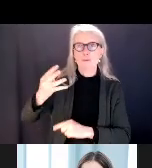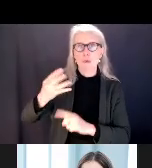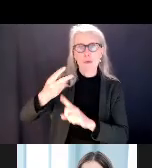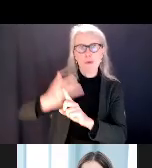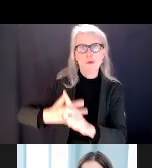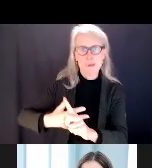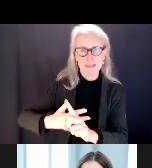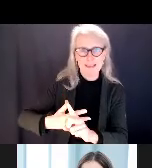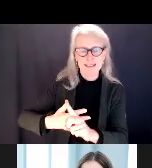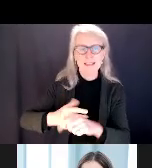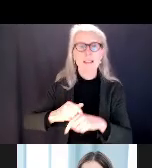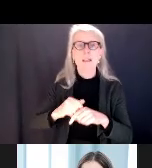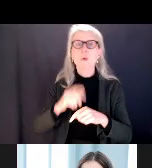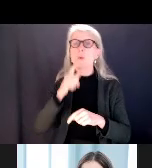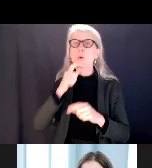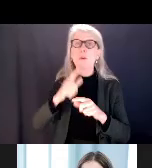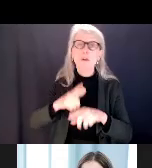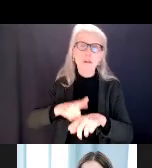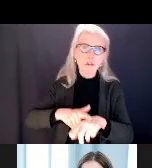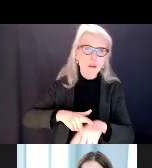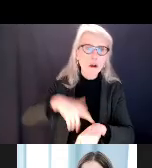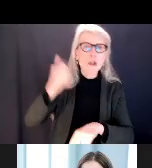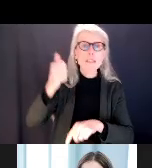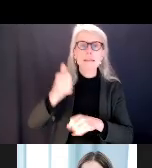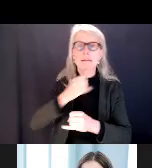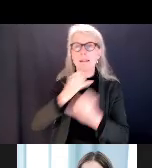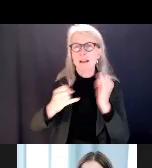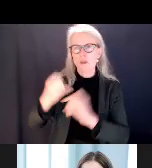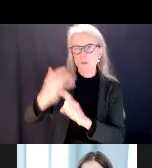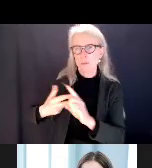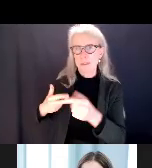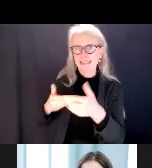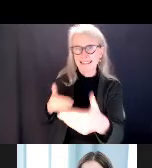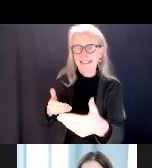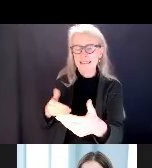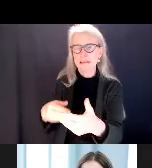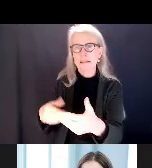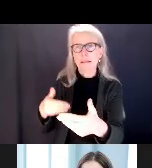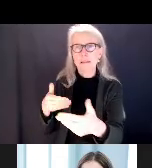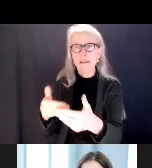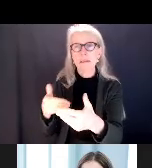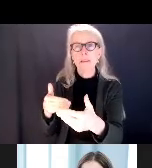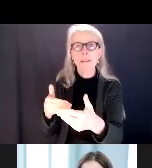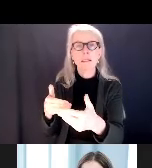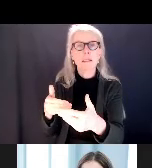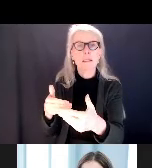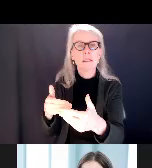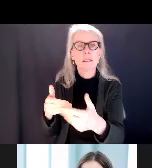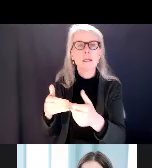the longest wait time kind of that last quarter. And it's broken down by the number of kiddos in